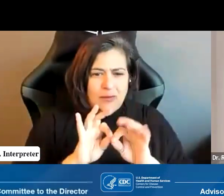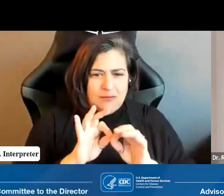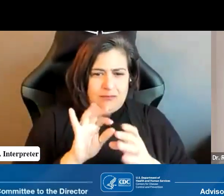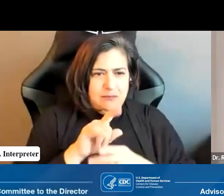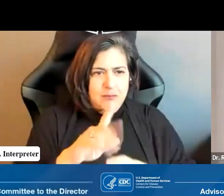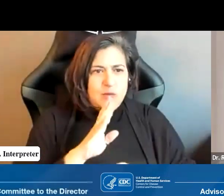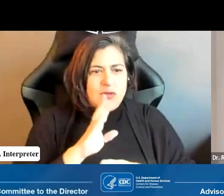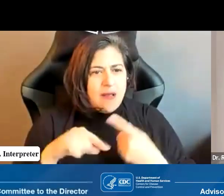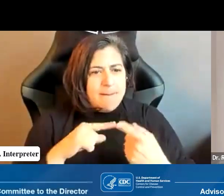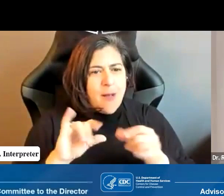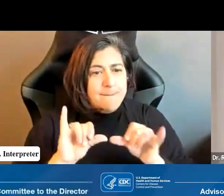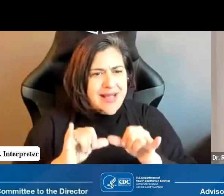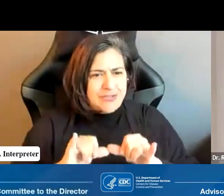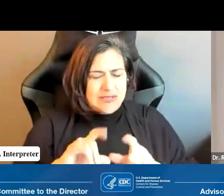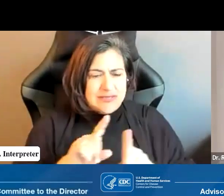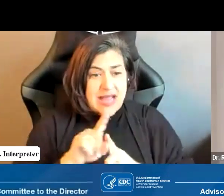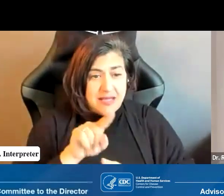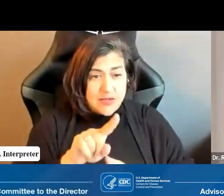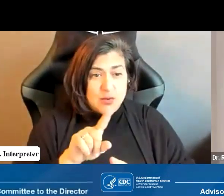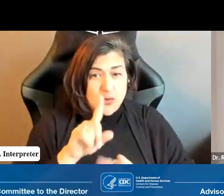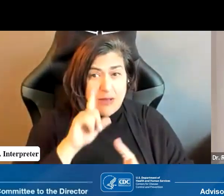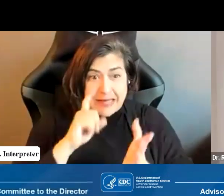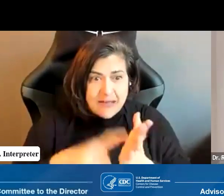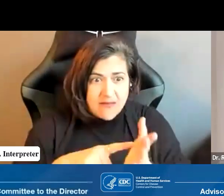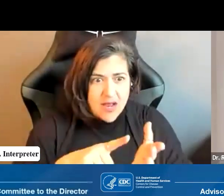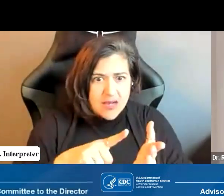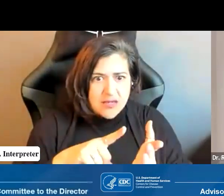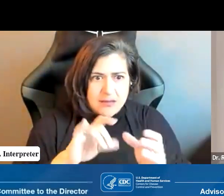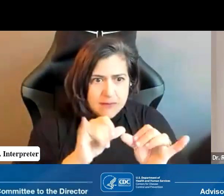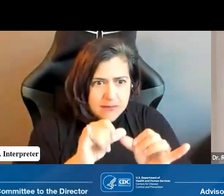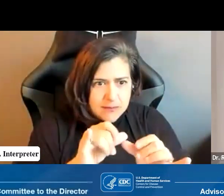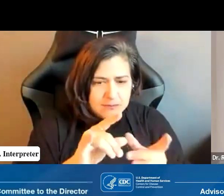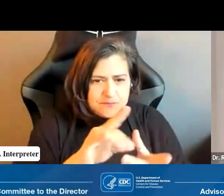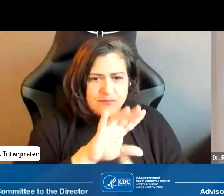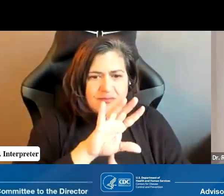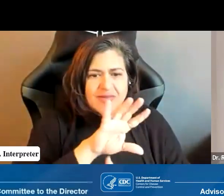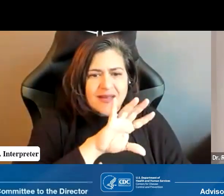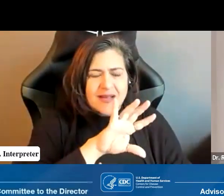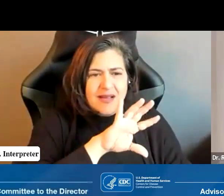as you identify them and they get solidified, creating a windshield or a summary page